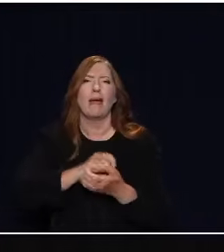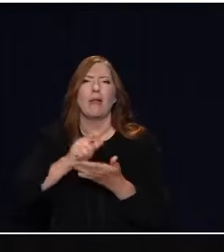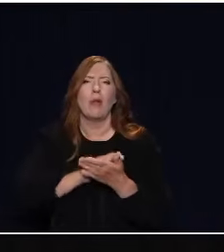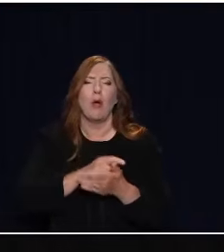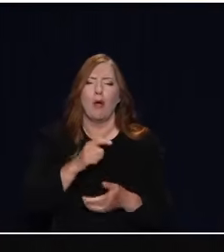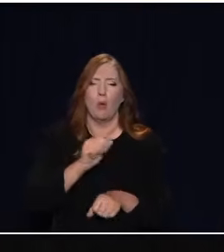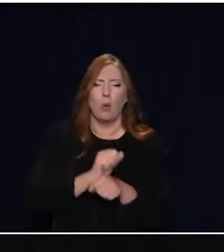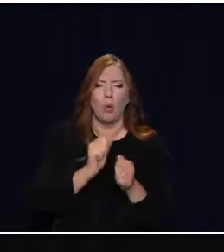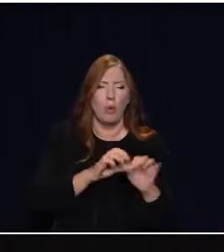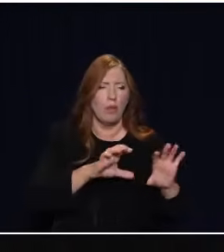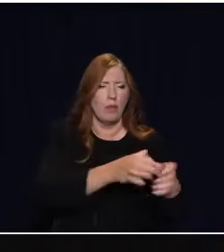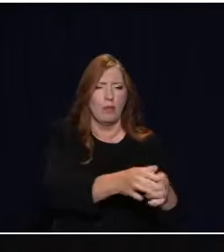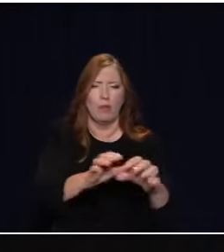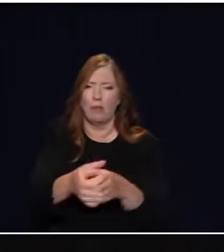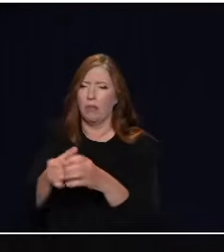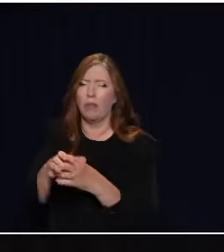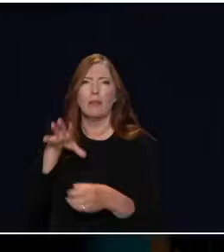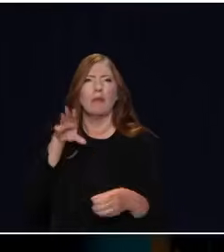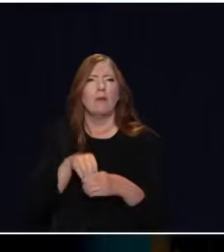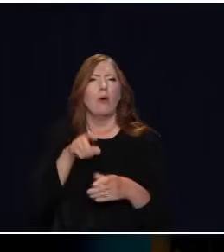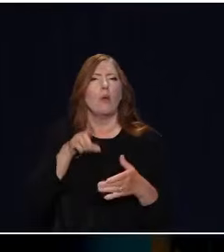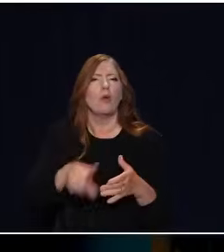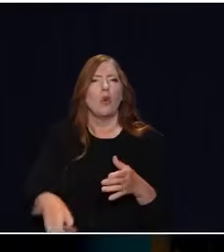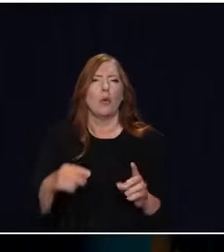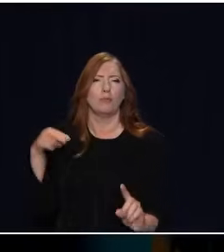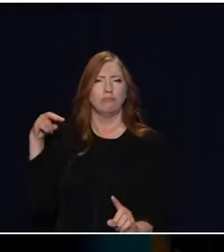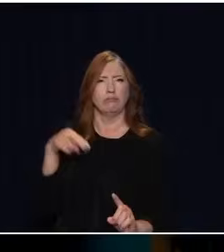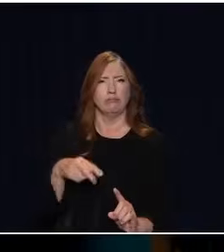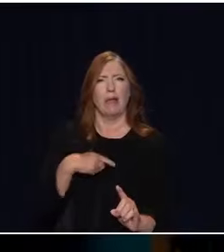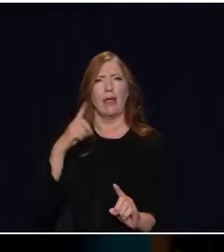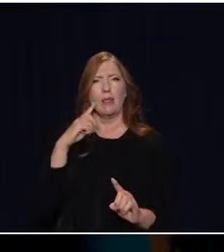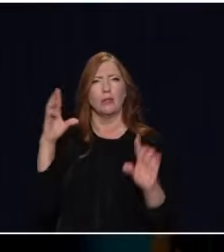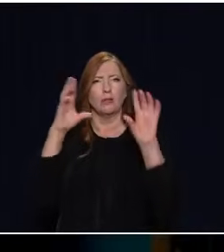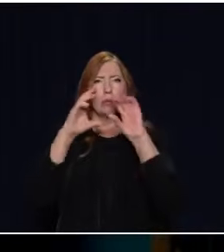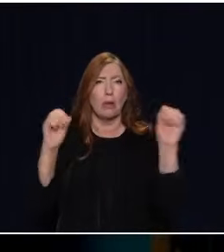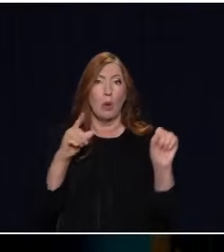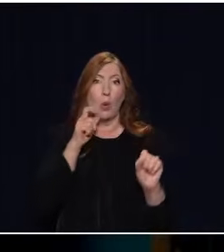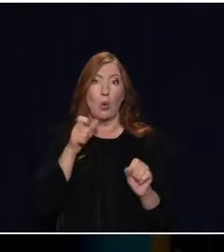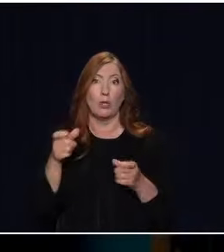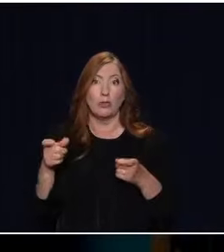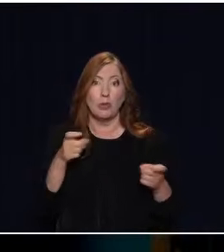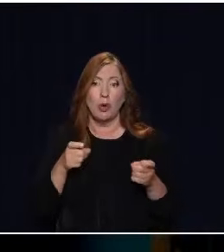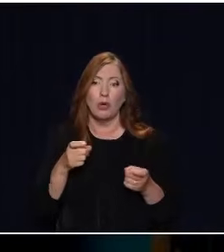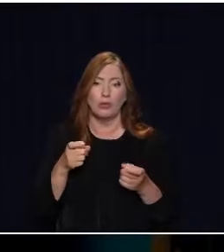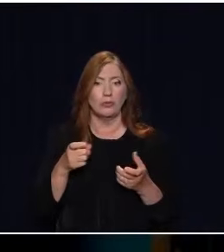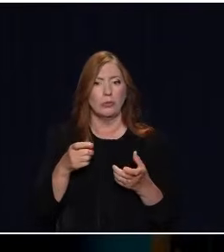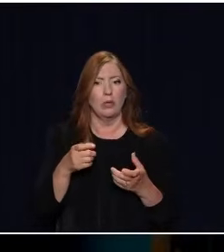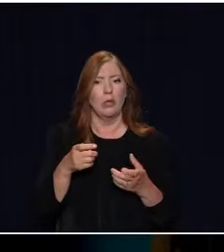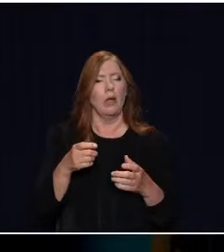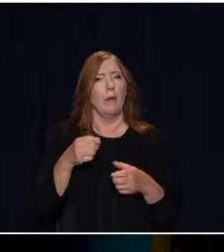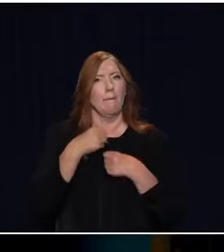INSTRUCTION'S ROLE IN REGARDS TO THIS PROGRAM WORKING WITH LAWMAKERS AND THE OTHER ENTITIES INVOLVED. WHAT IS YOUR TAKE ON THAT?